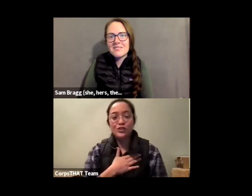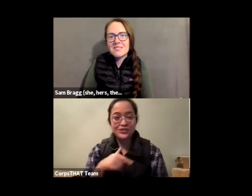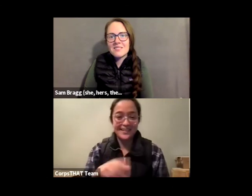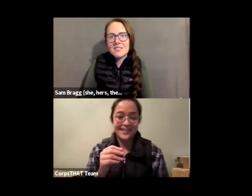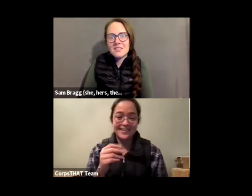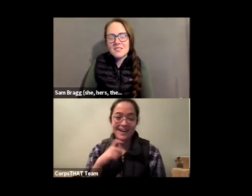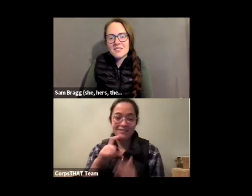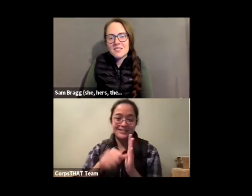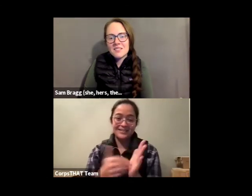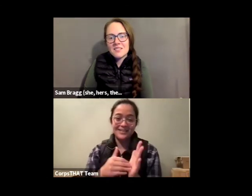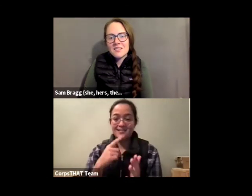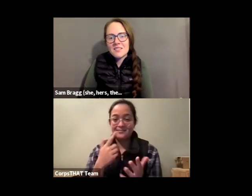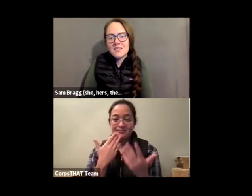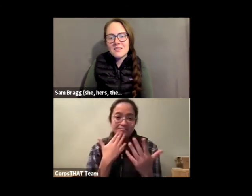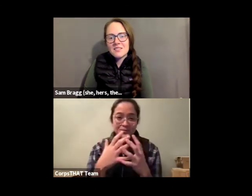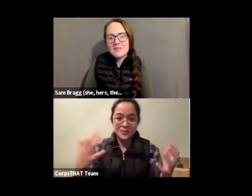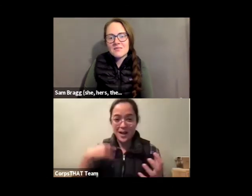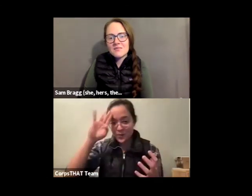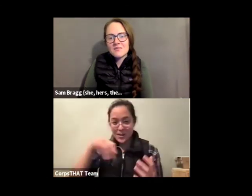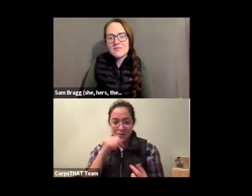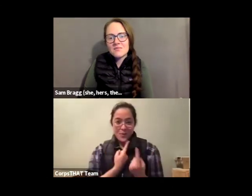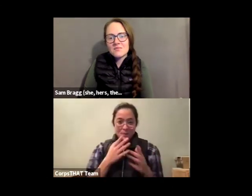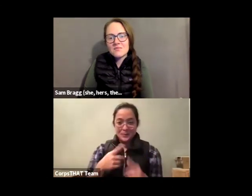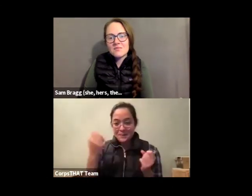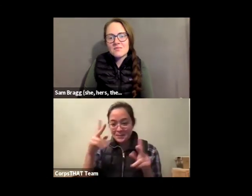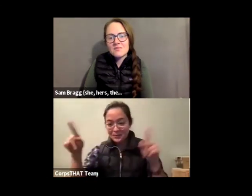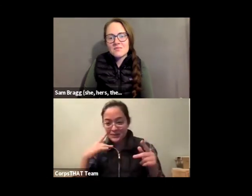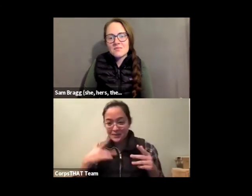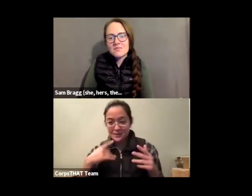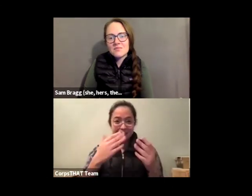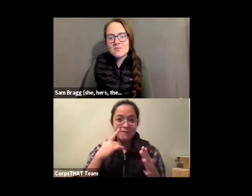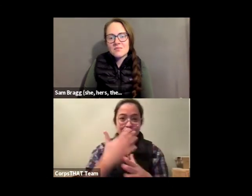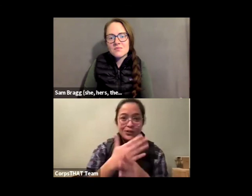nerve-wracking to have everyone watching you give a presentation but we really want to thank you for